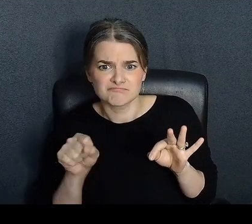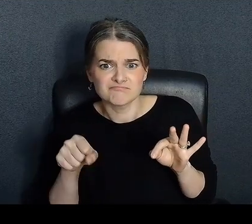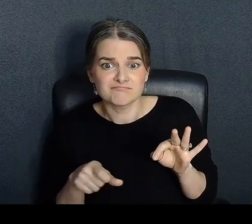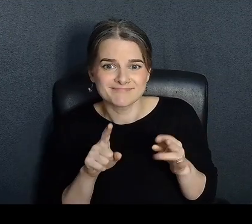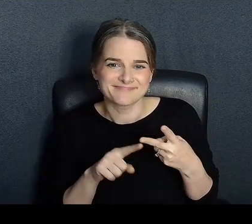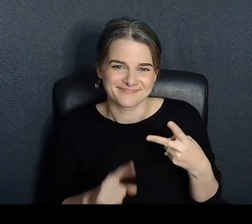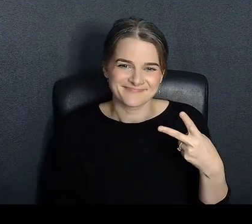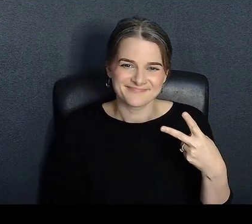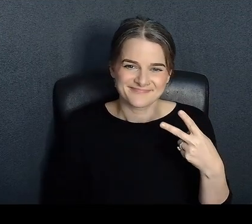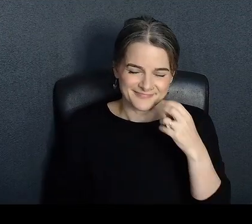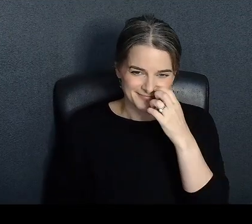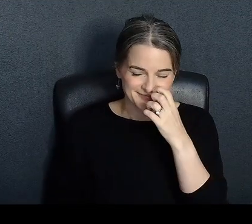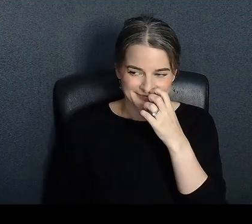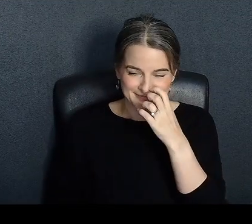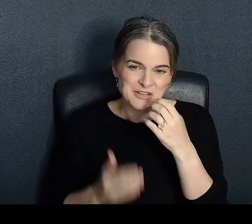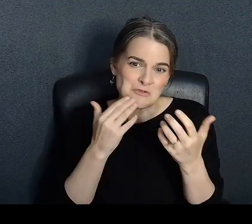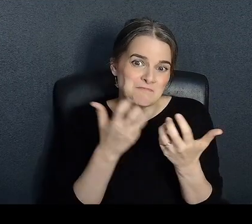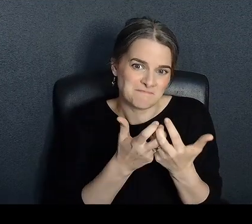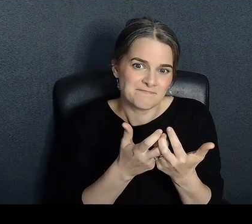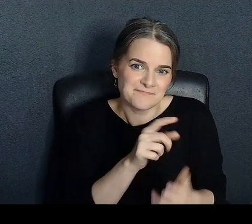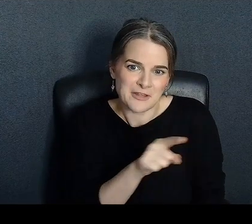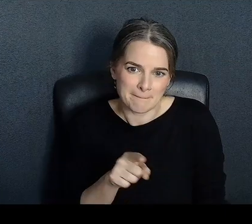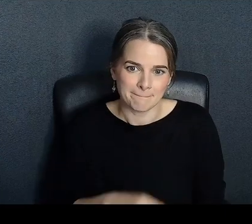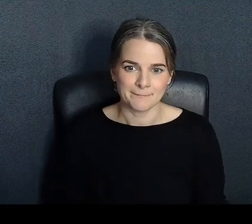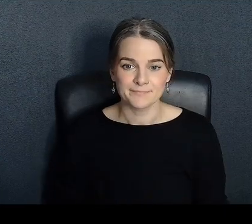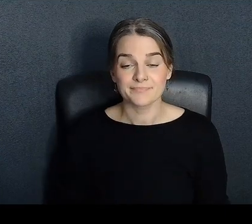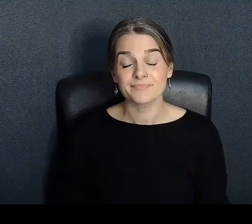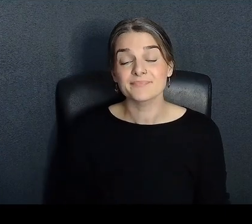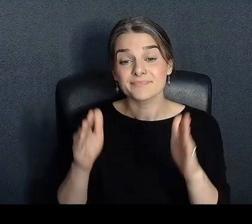Next, we have some alerting devices and signallers.